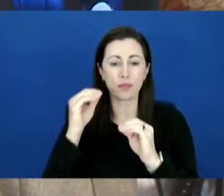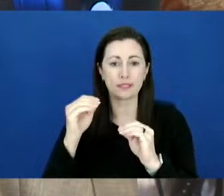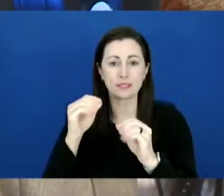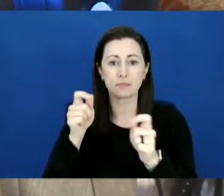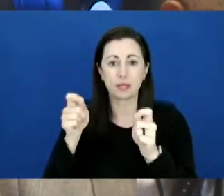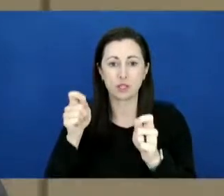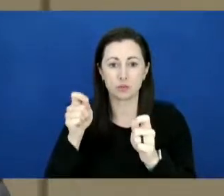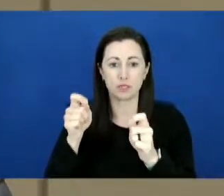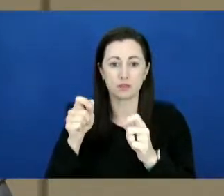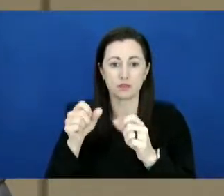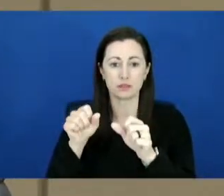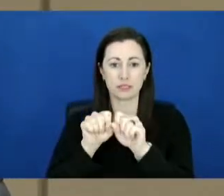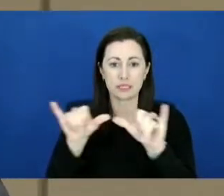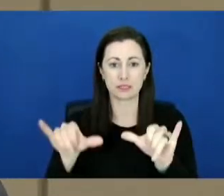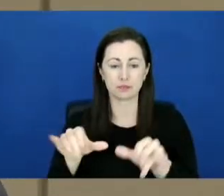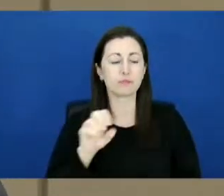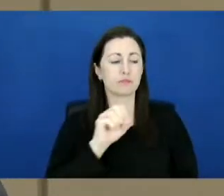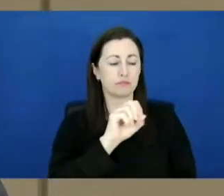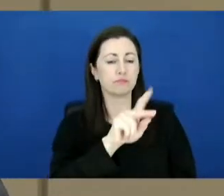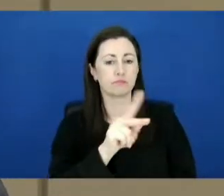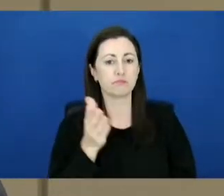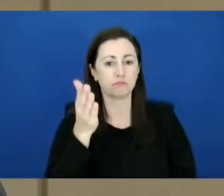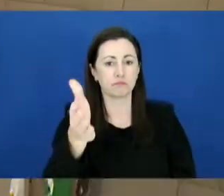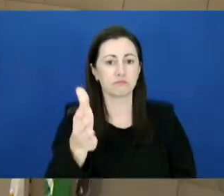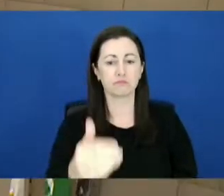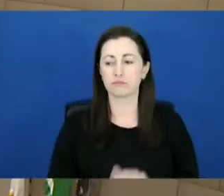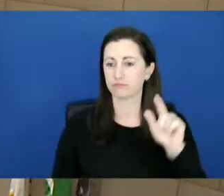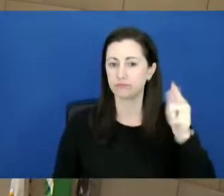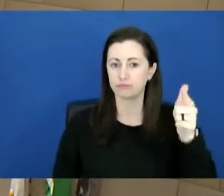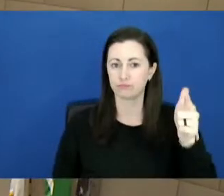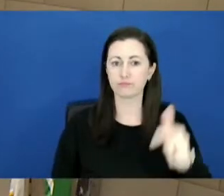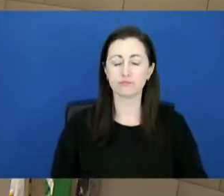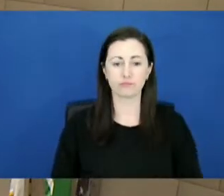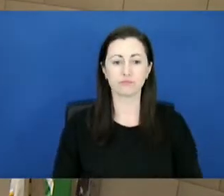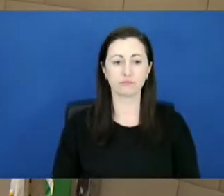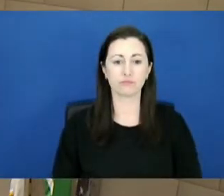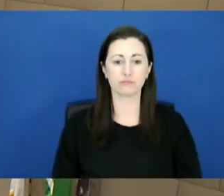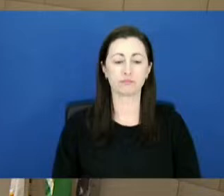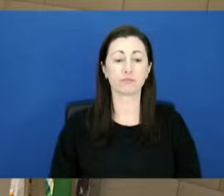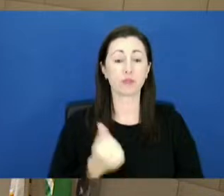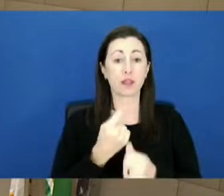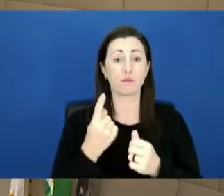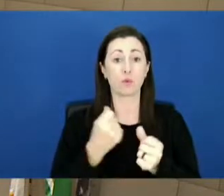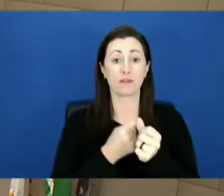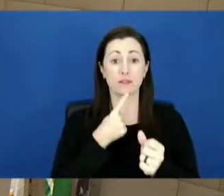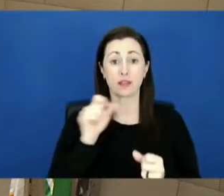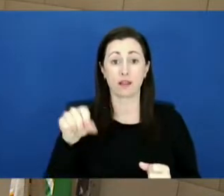LICENSING TO ACCESS THE HOMELESS MANAGEMENT INFORMATION SYSTEM. ALL RIGHT.